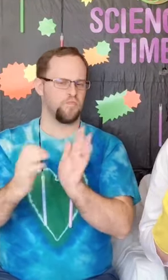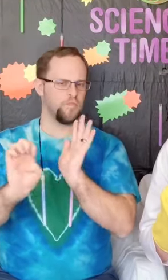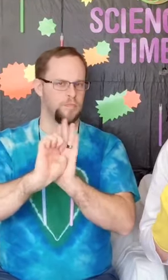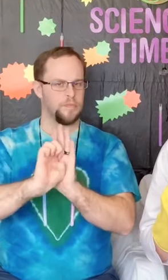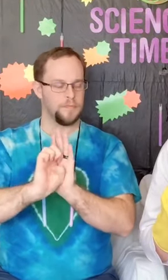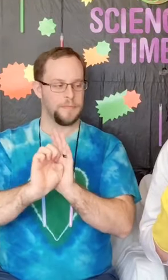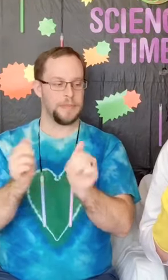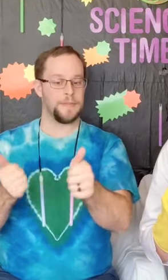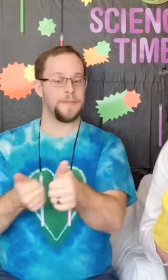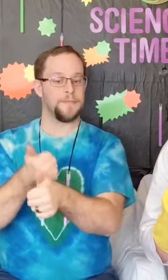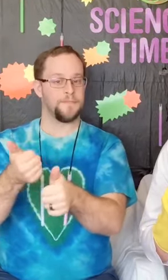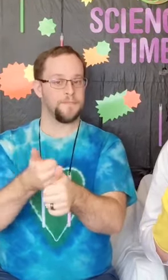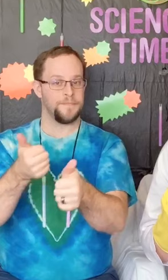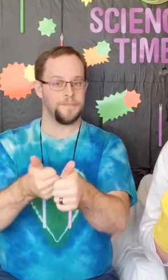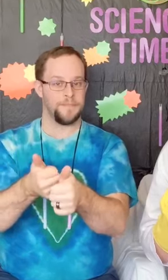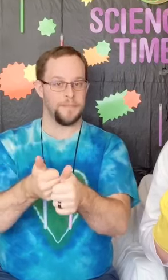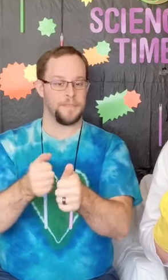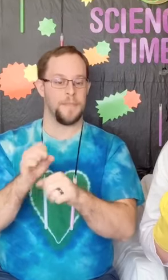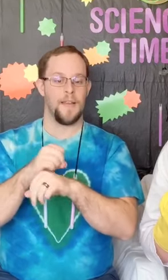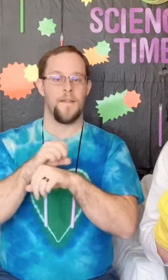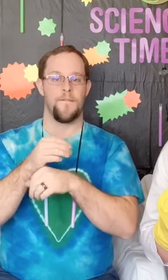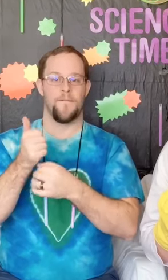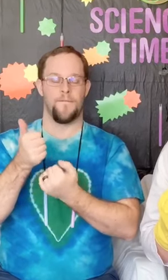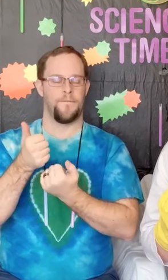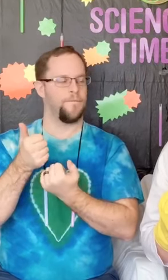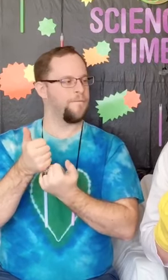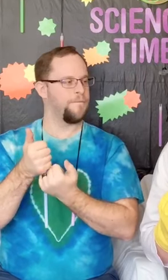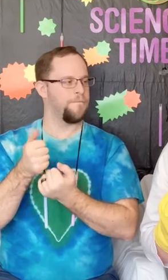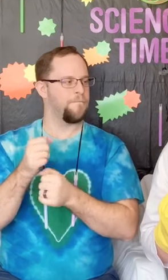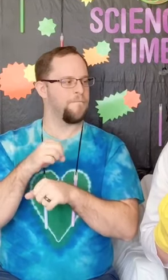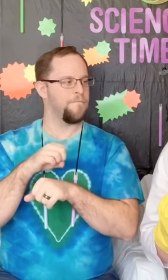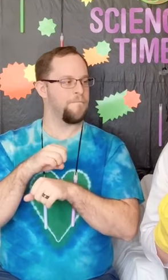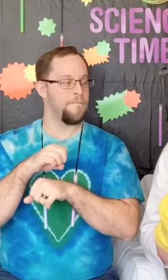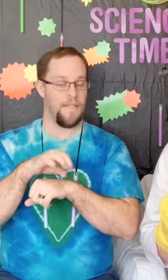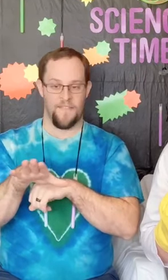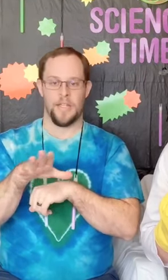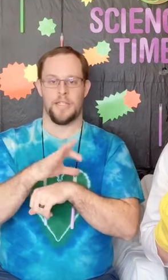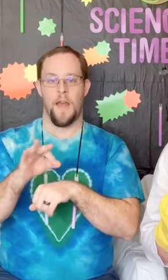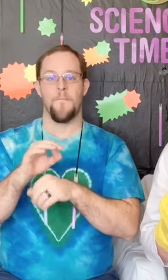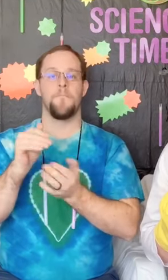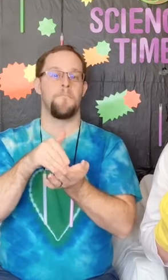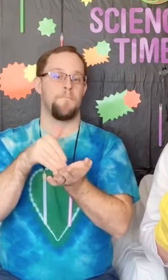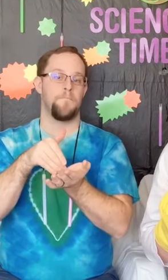following the advice of medical science to make sure that you are